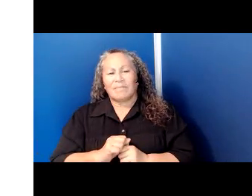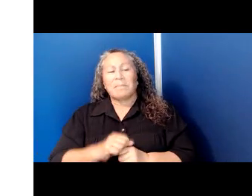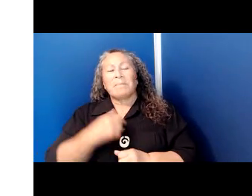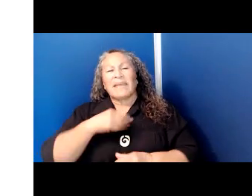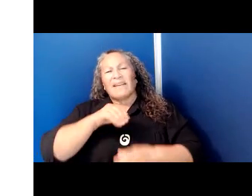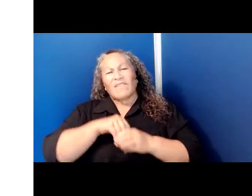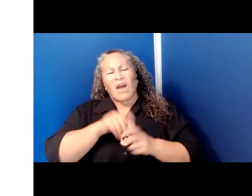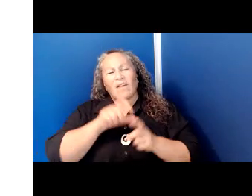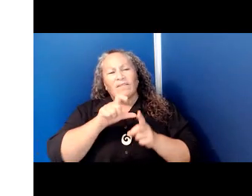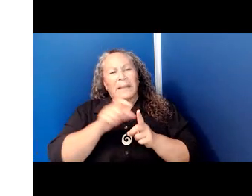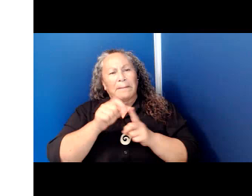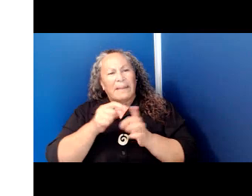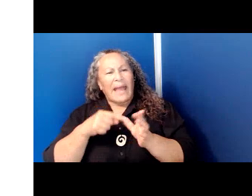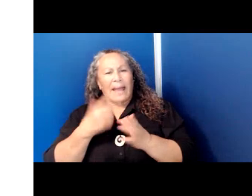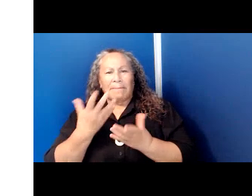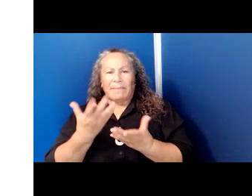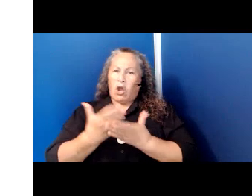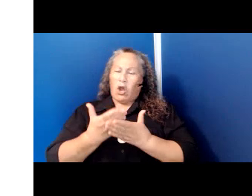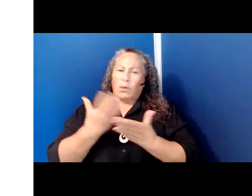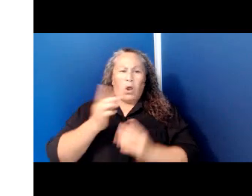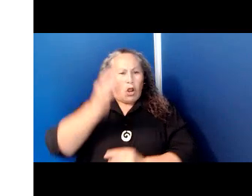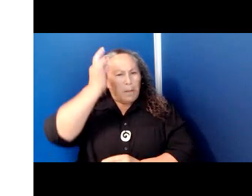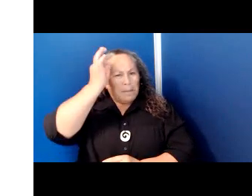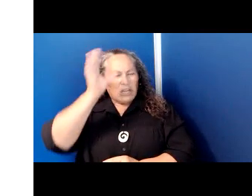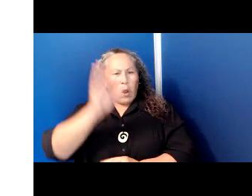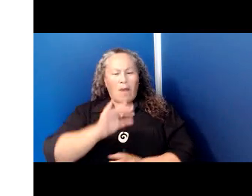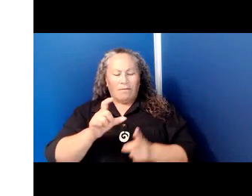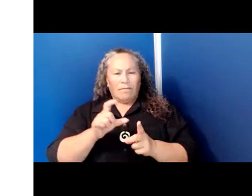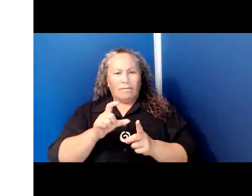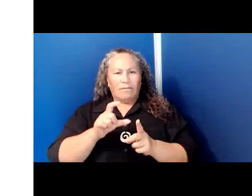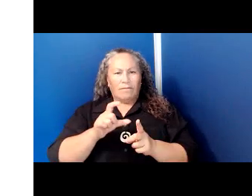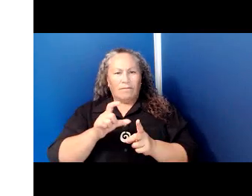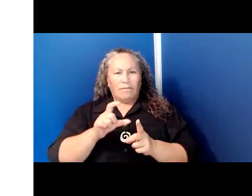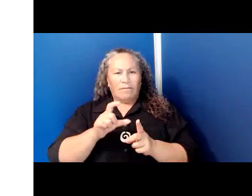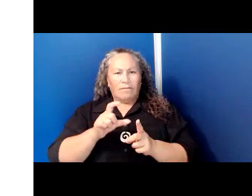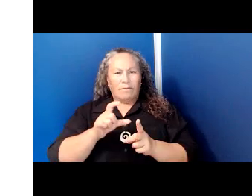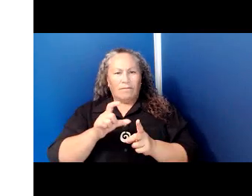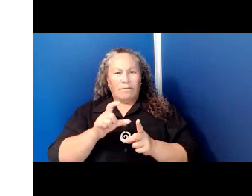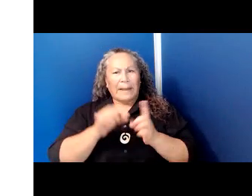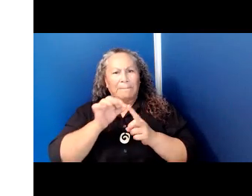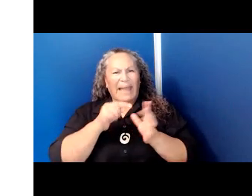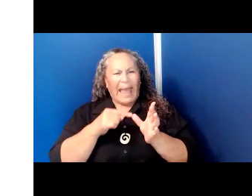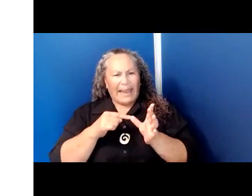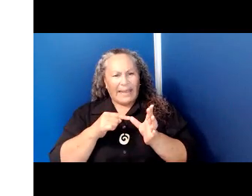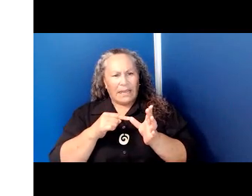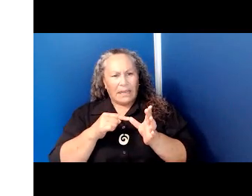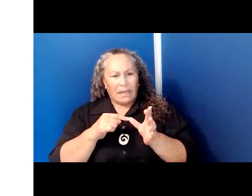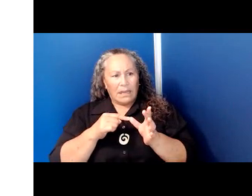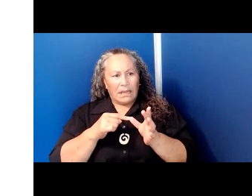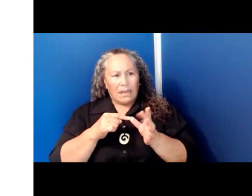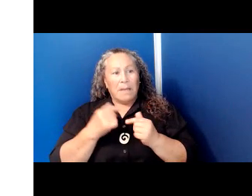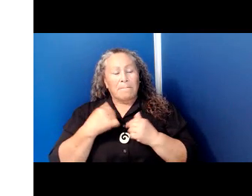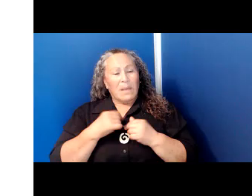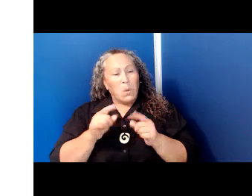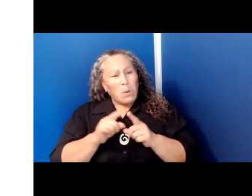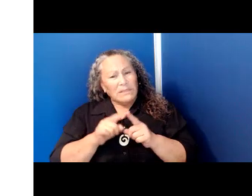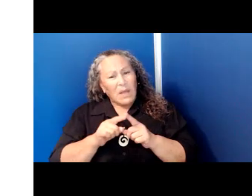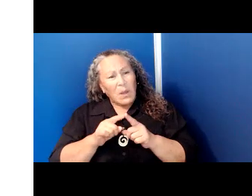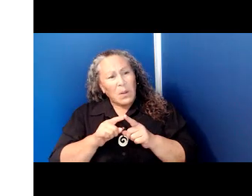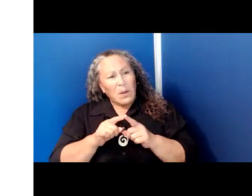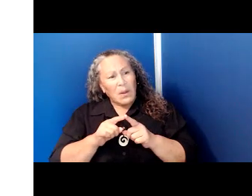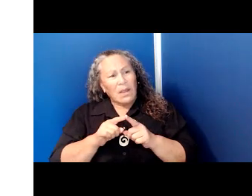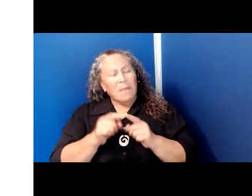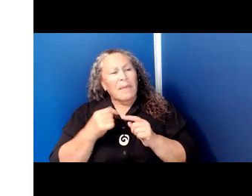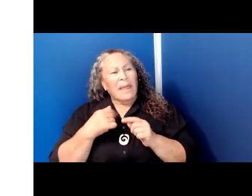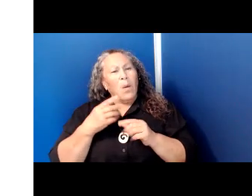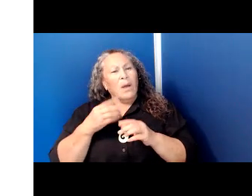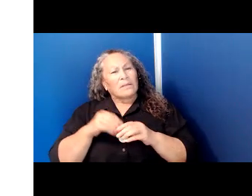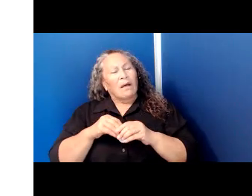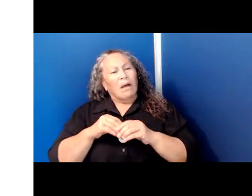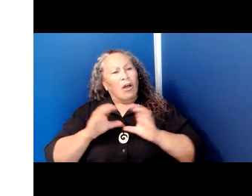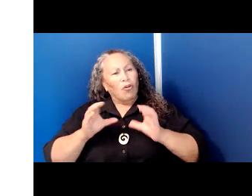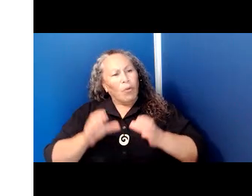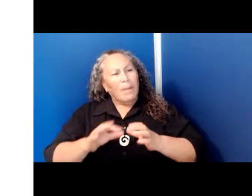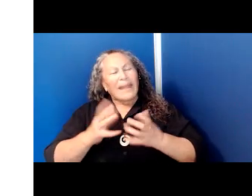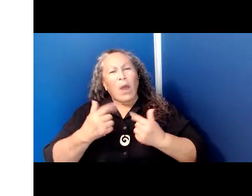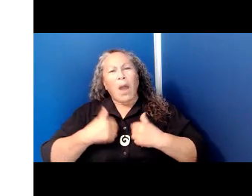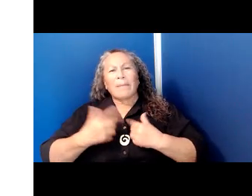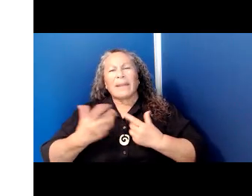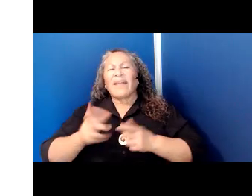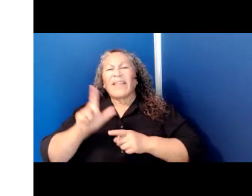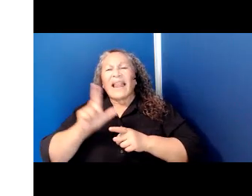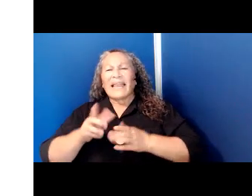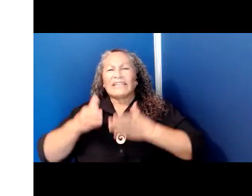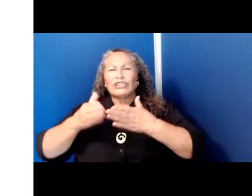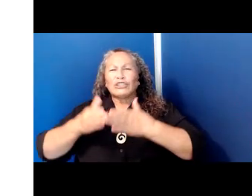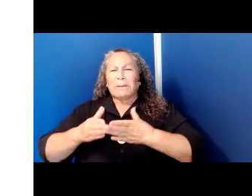I am on the Committee of DPA. I’m with Your Way Kia Roha and now I’m on the leadership team.